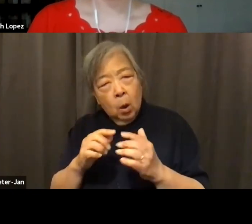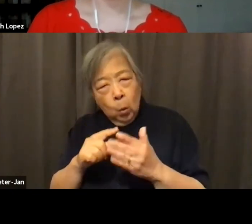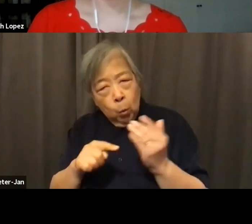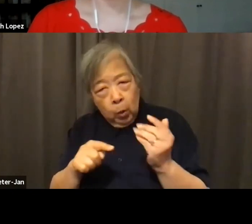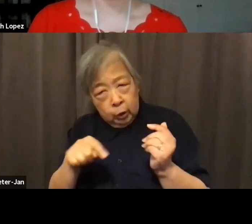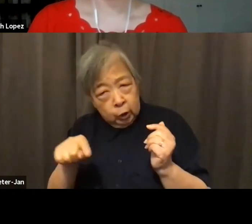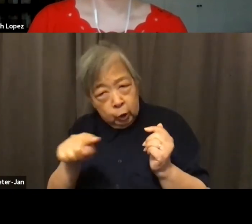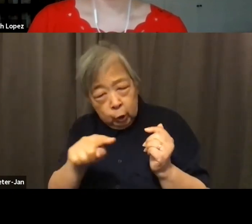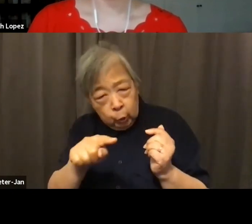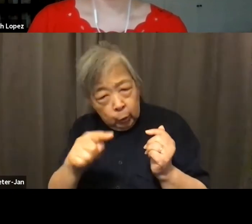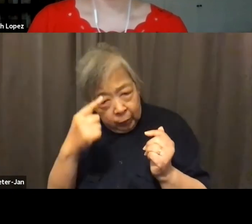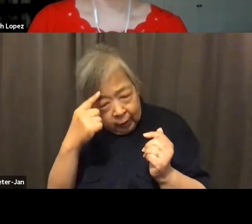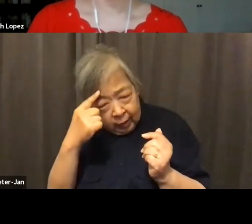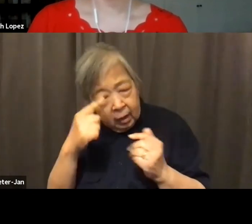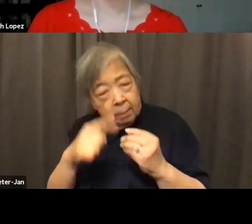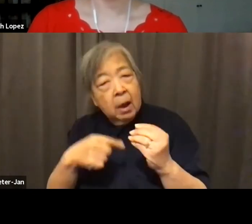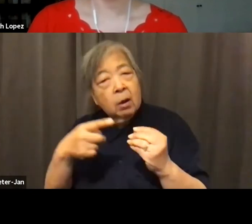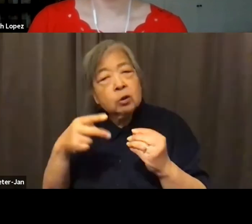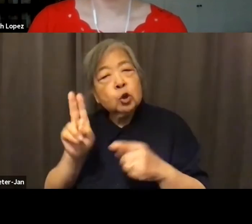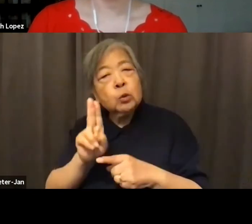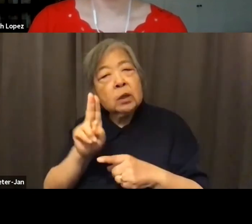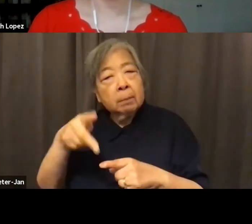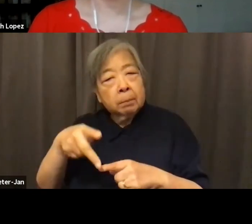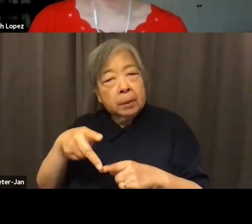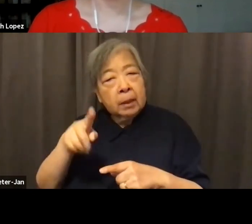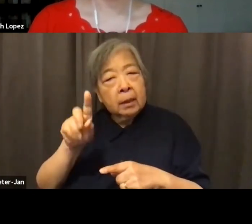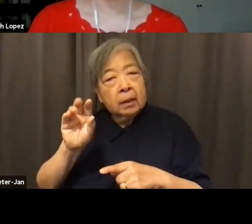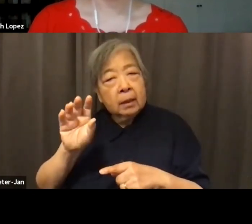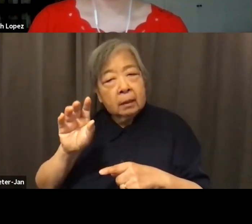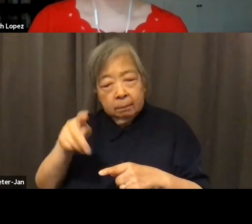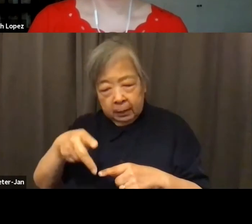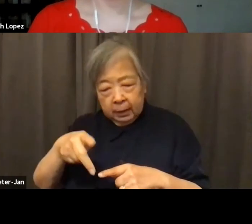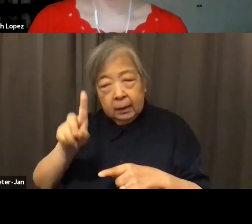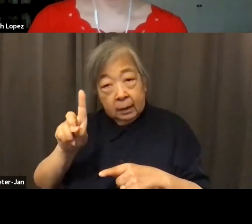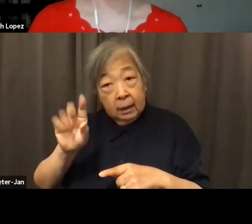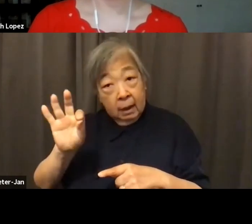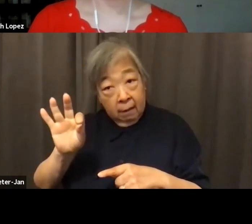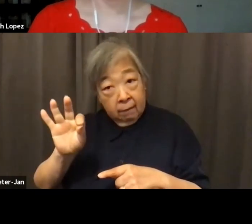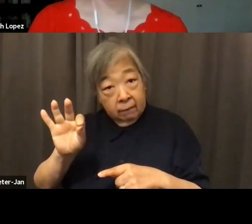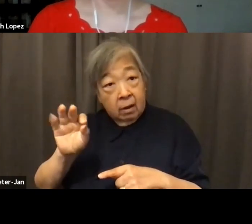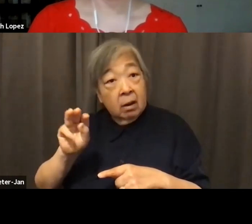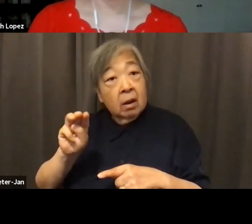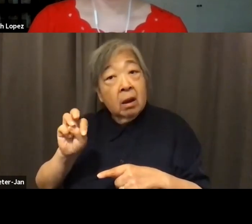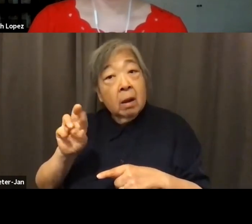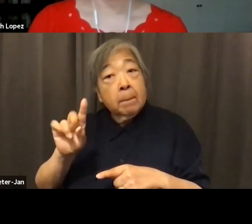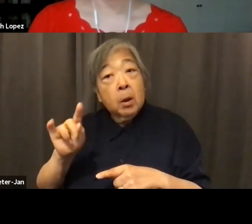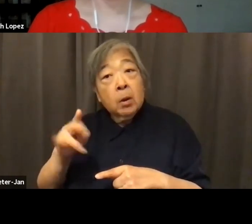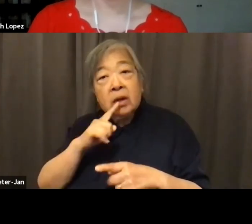I think Meredith mentioned a number of tools are like Microsoft Word and PowerPoint have